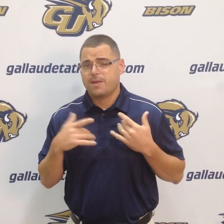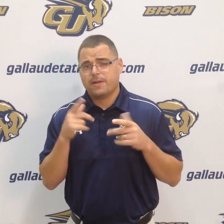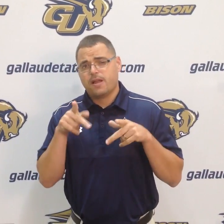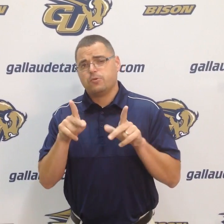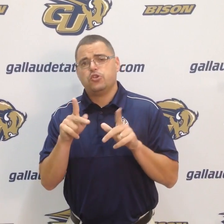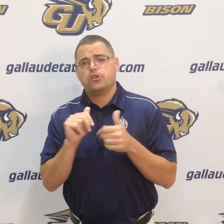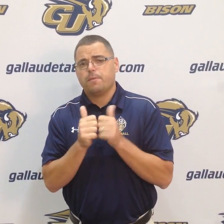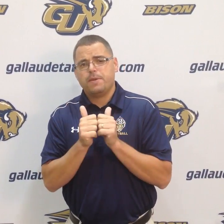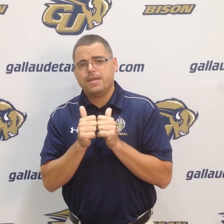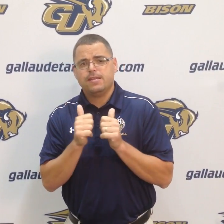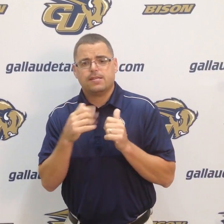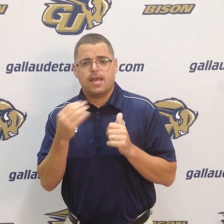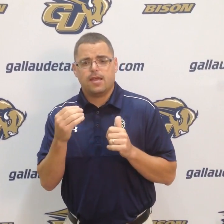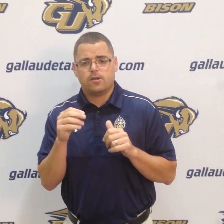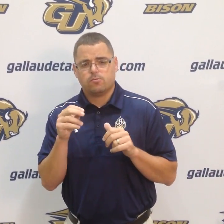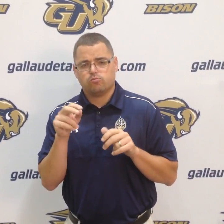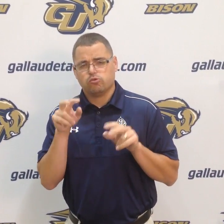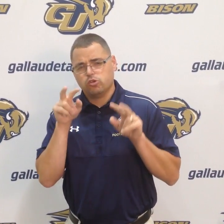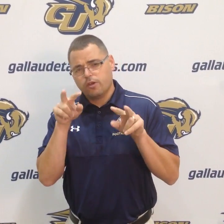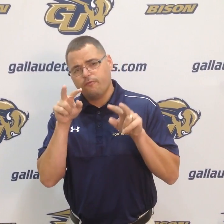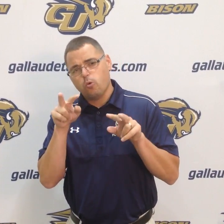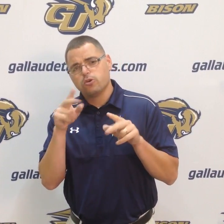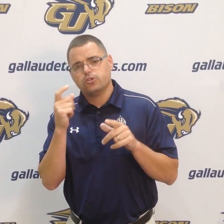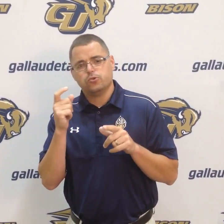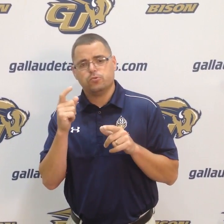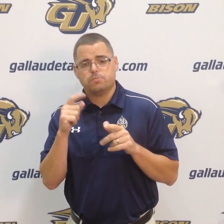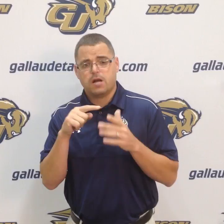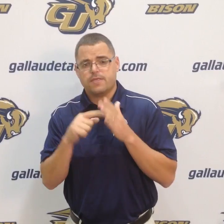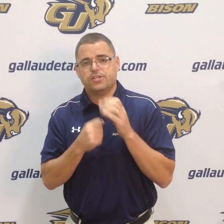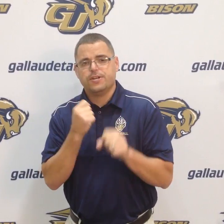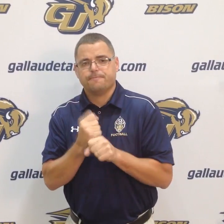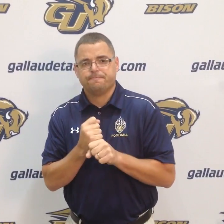We are excited for the opportunity to compete and We are looking forward to this year."